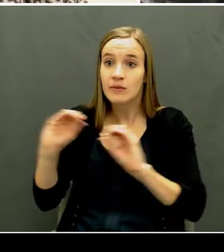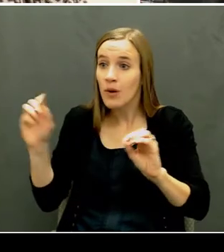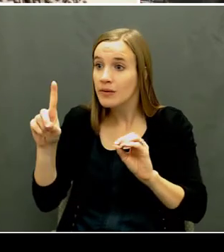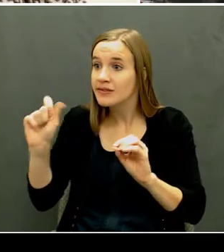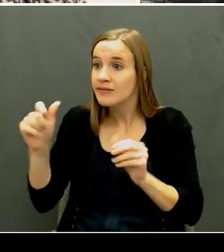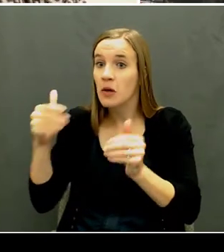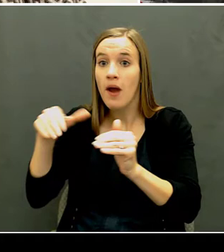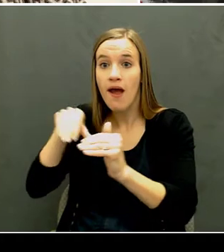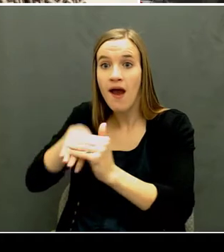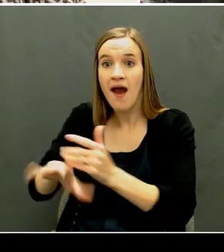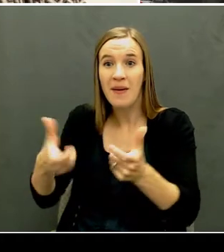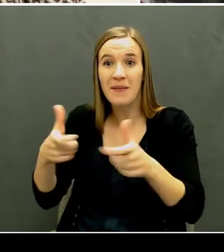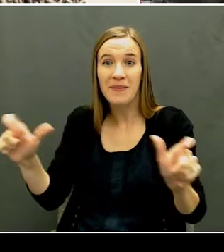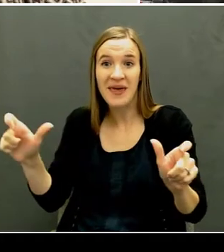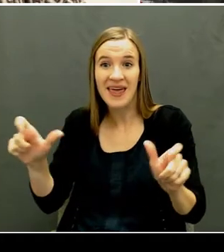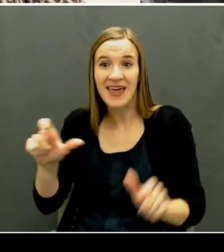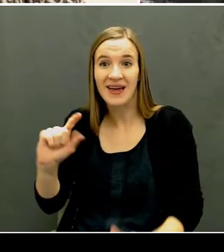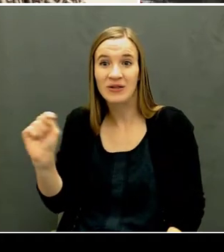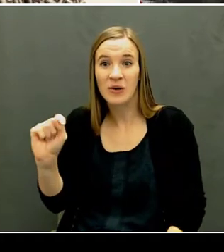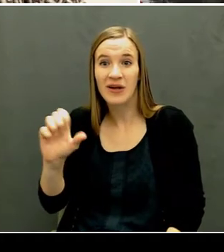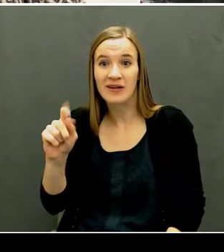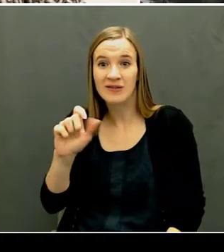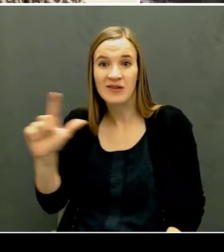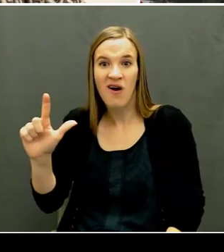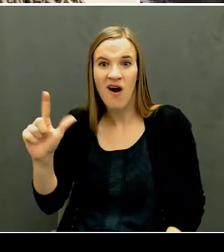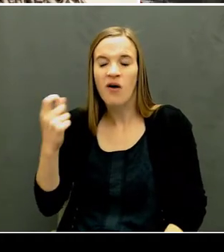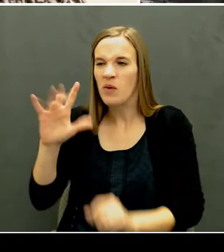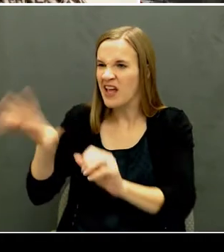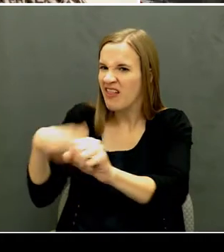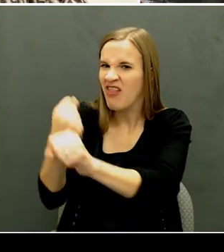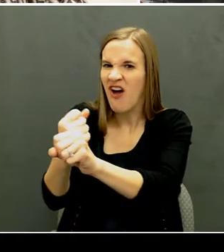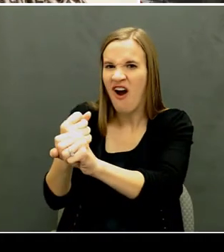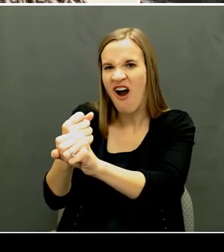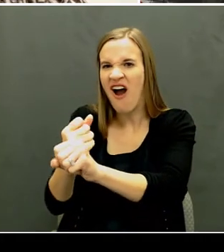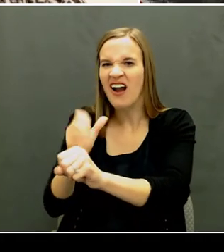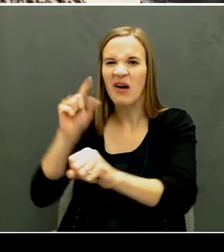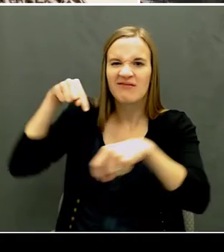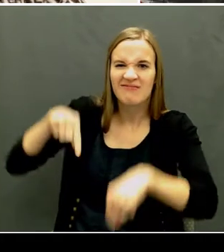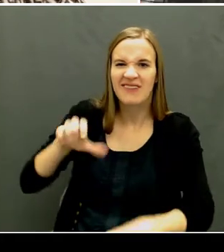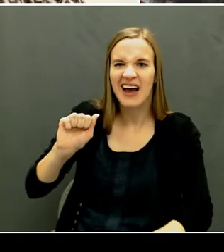Mark Leeper: And fit right in with some Ron Mace's ideas of having a high toilet that would